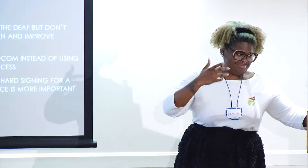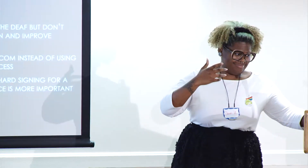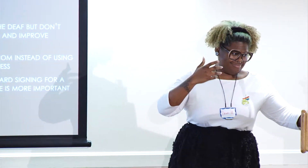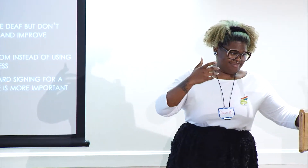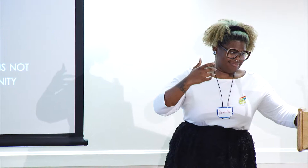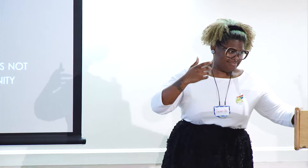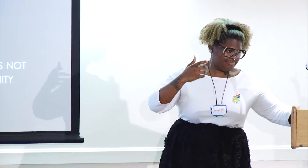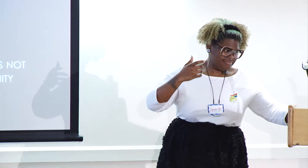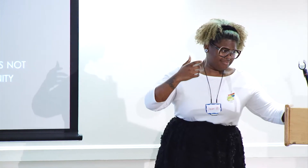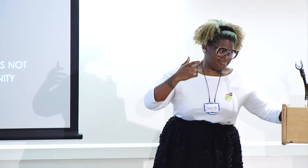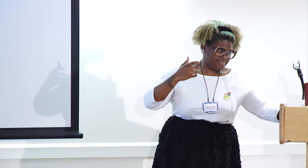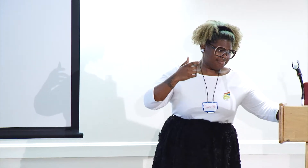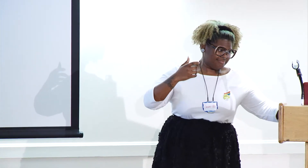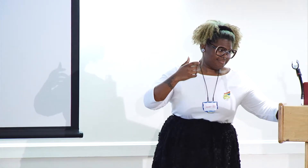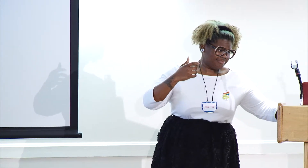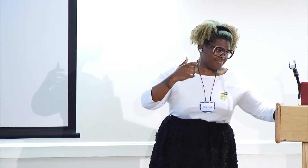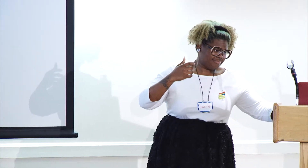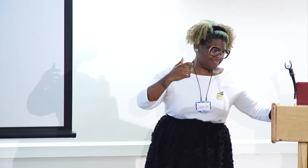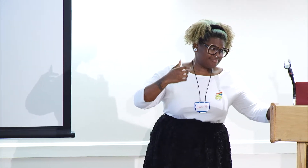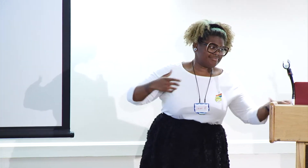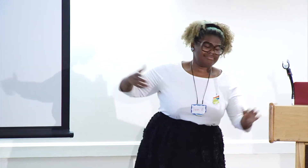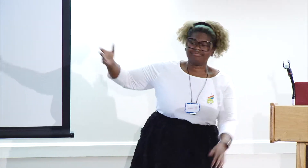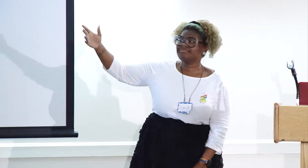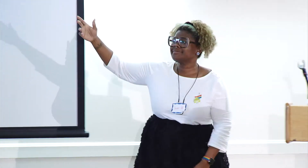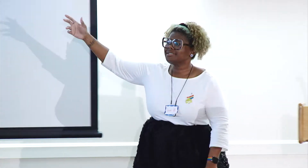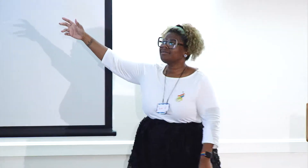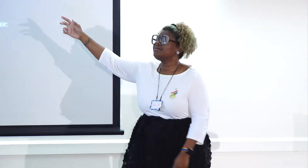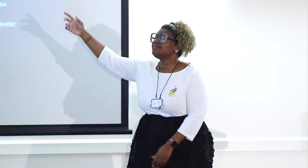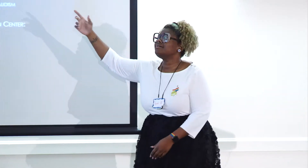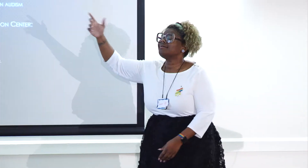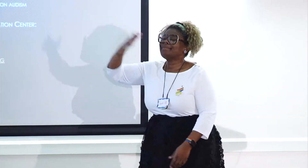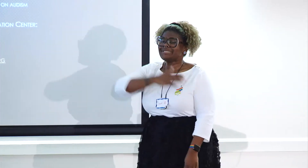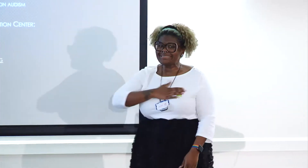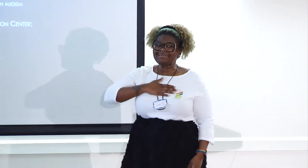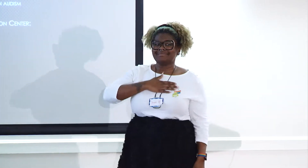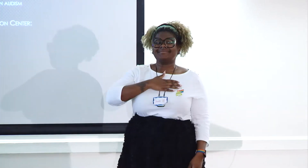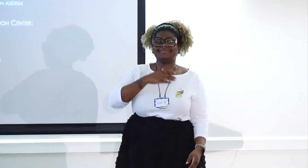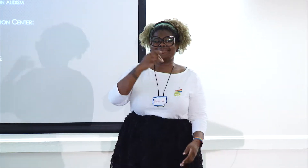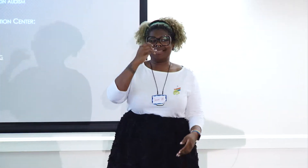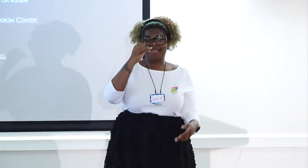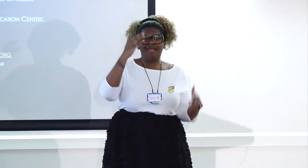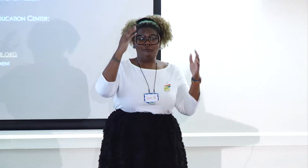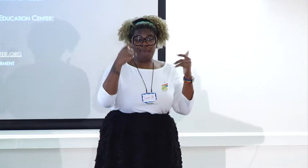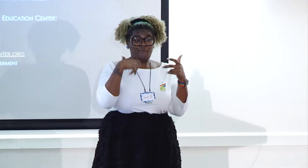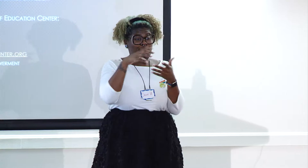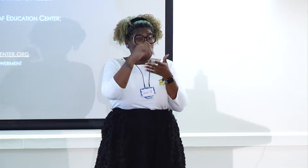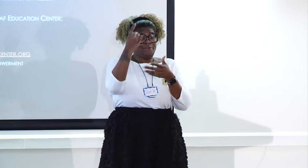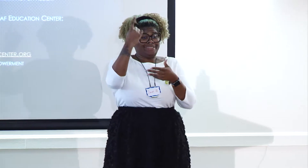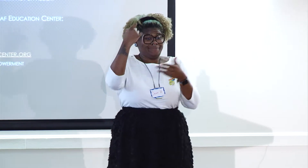If I could say just one more thing, please,